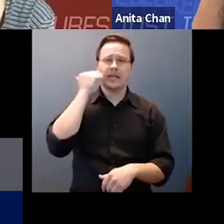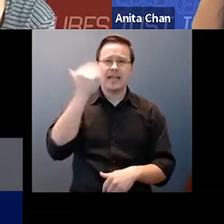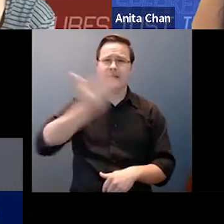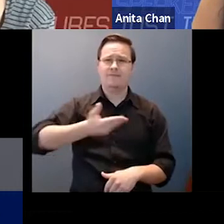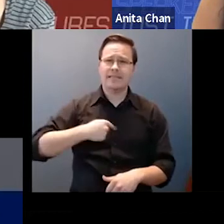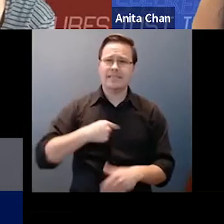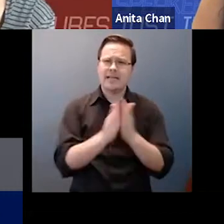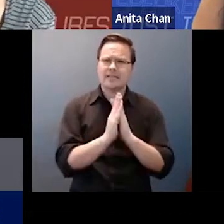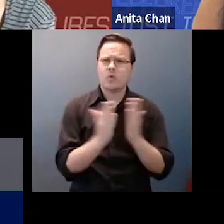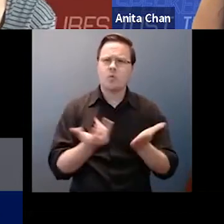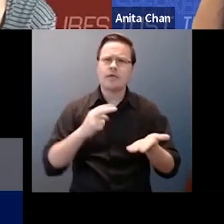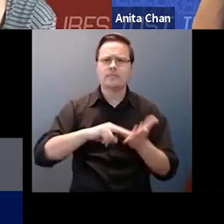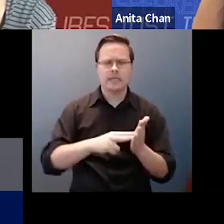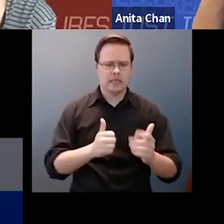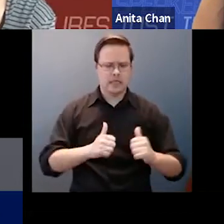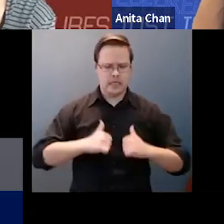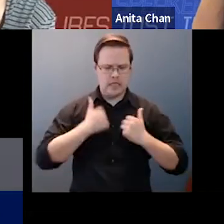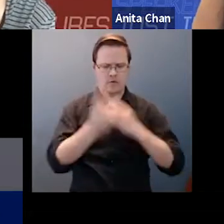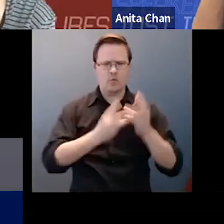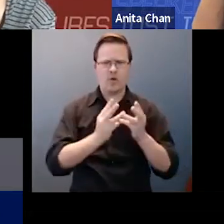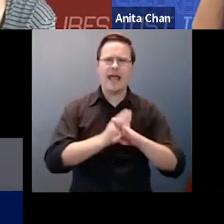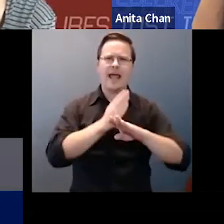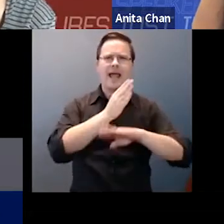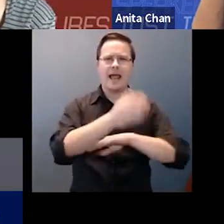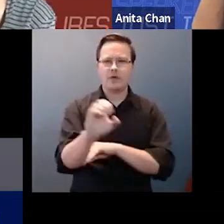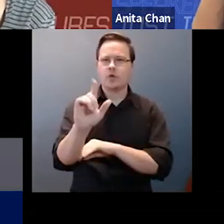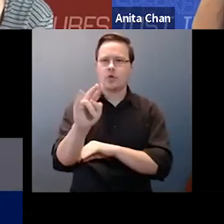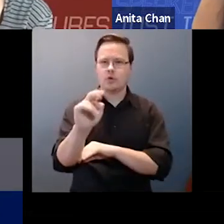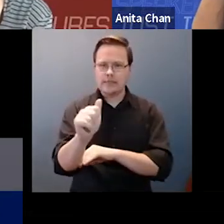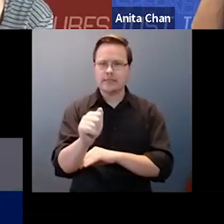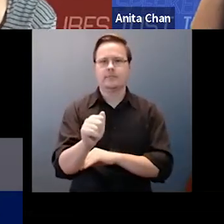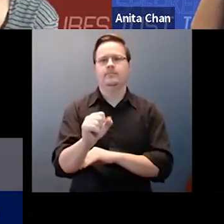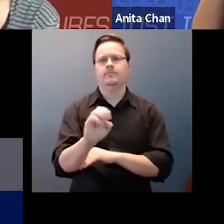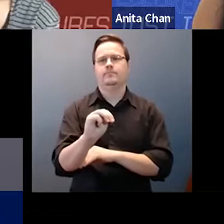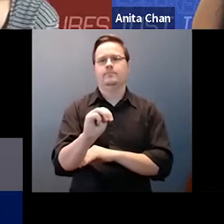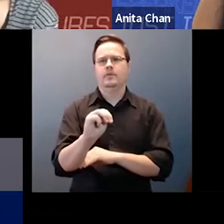a post and neocolonial word? What did it take for us to get here? And how can we be